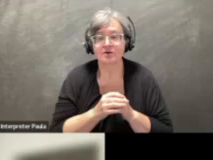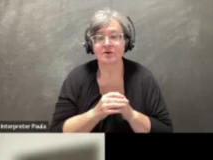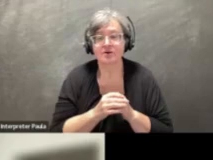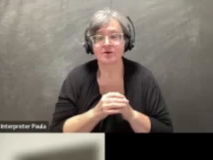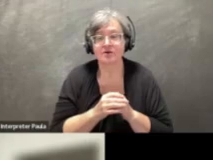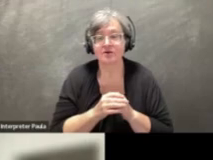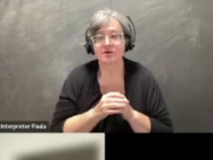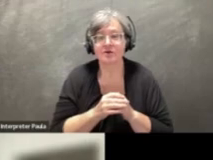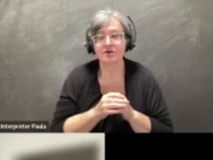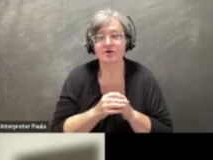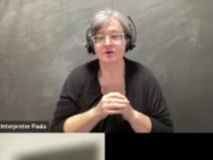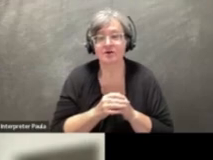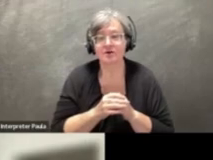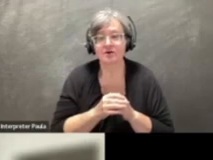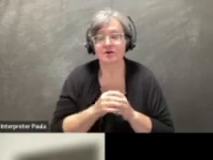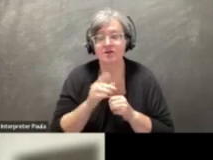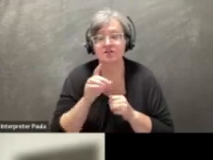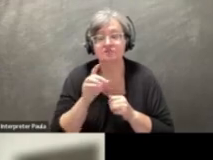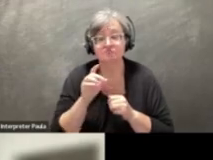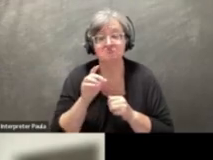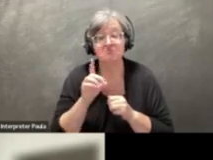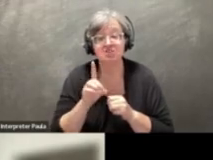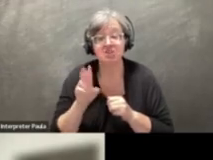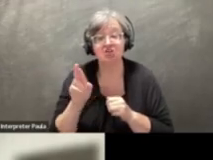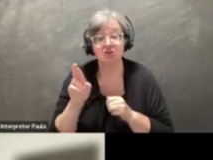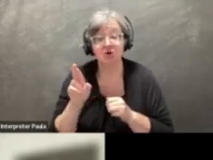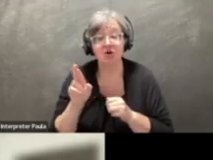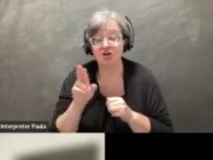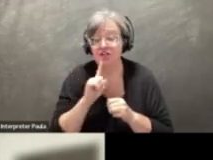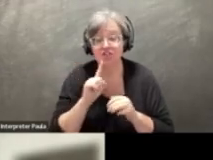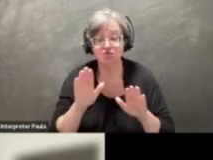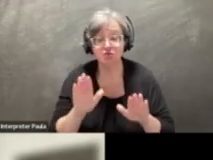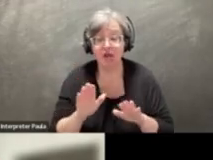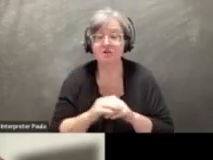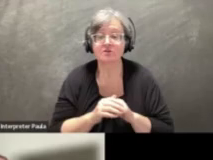DOR is great and provides really